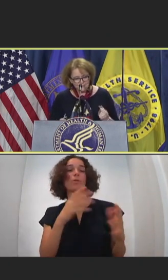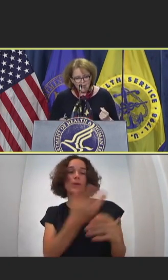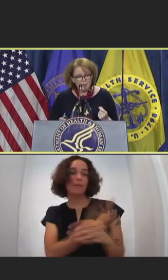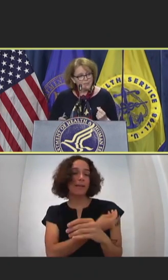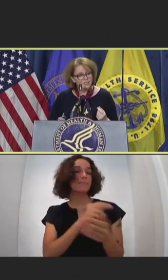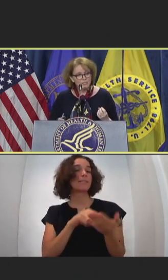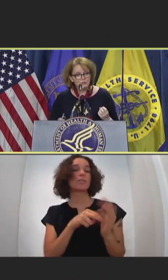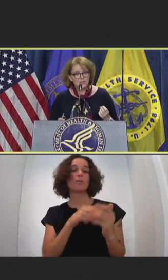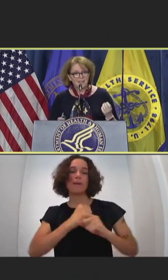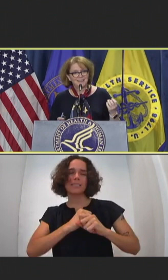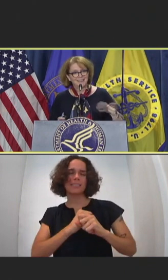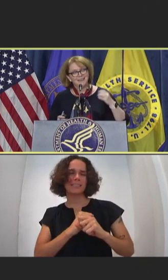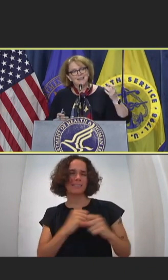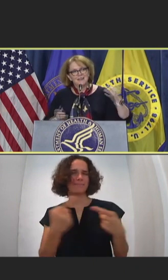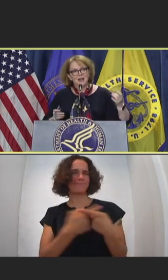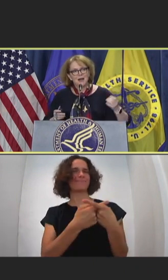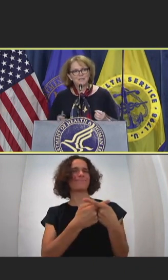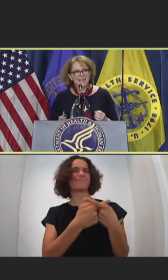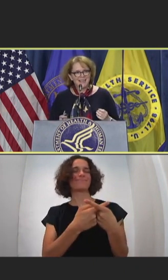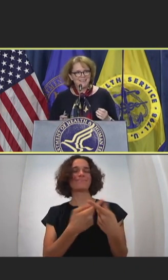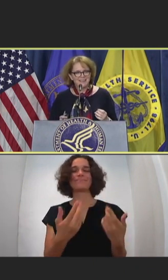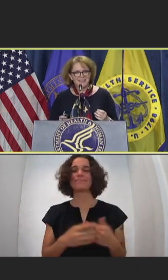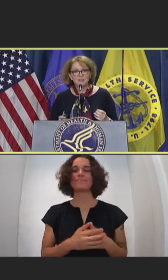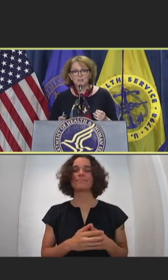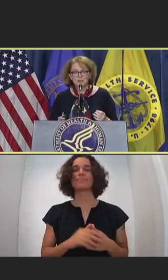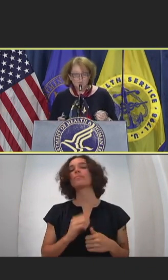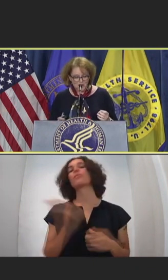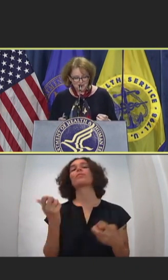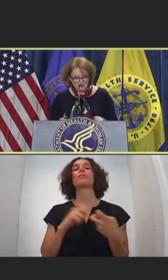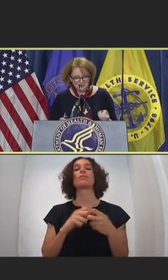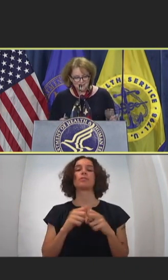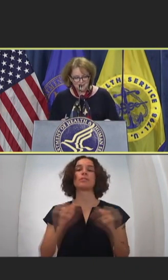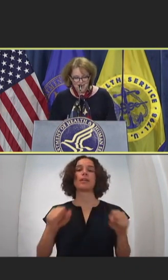Other issues that can complicate the clinical process is the lack of